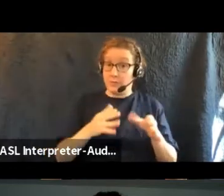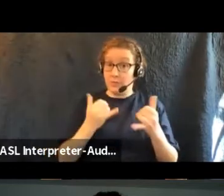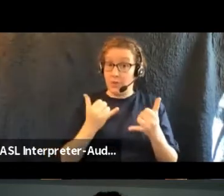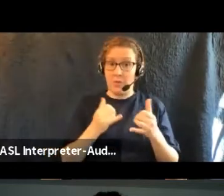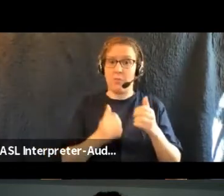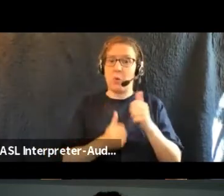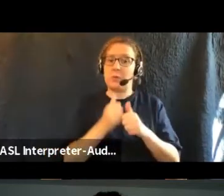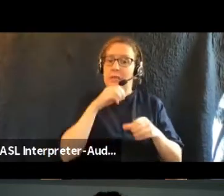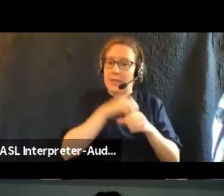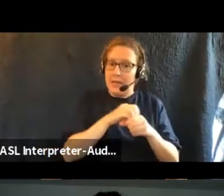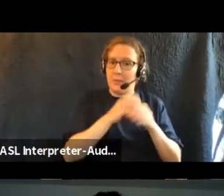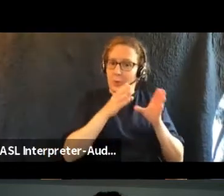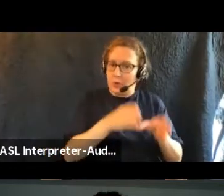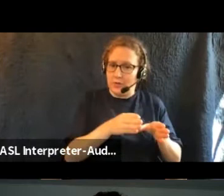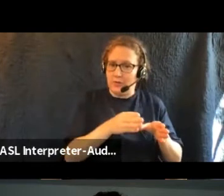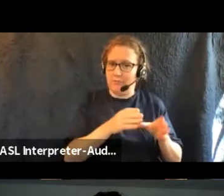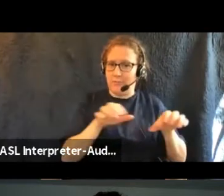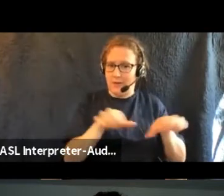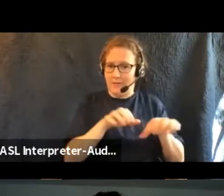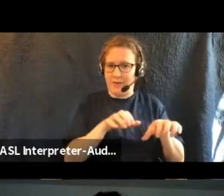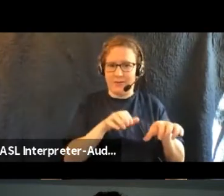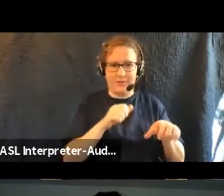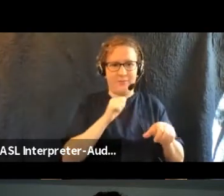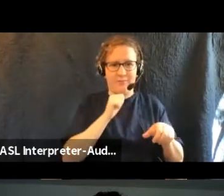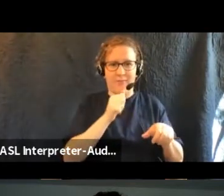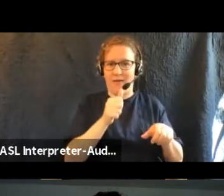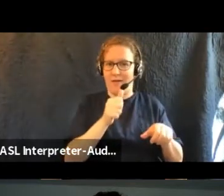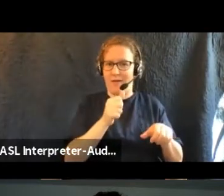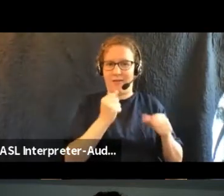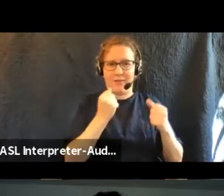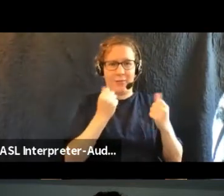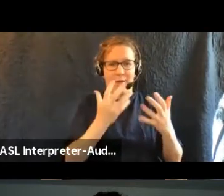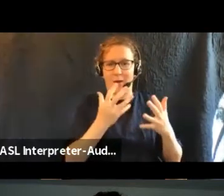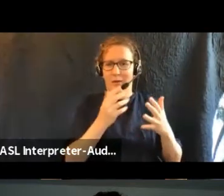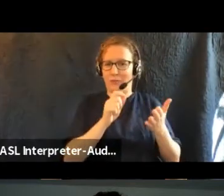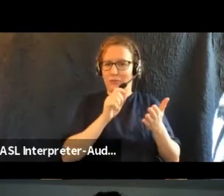There's not a lot of other written materials and things like that.